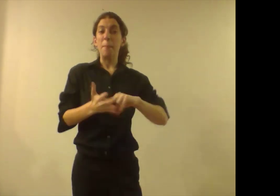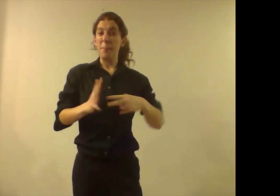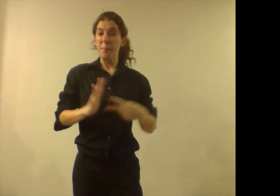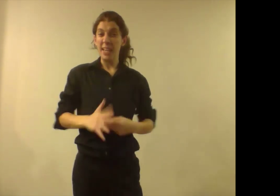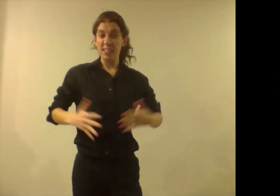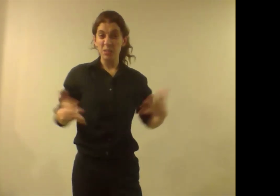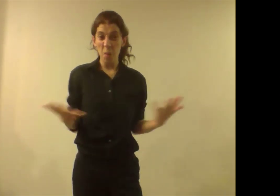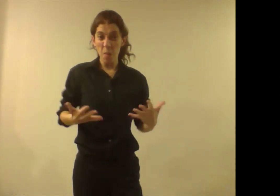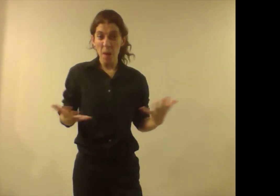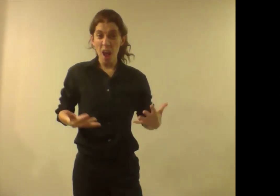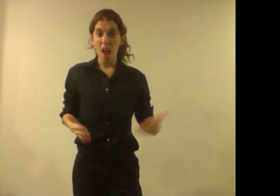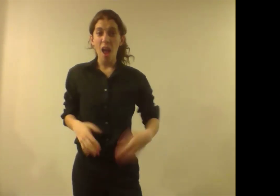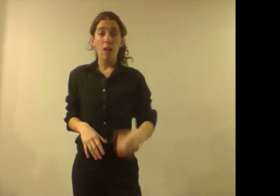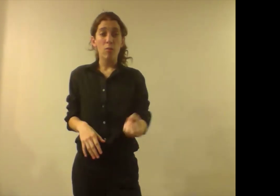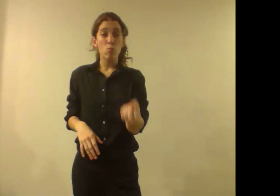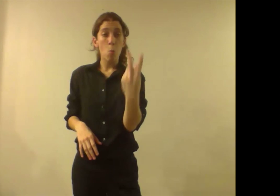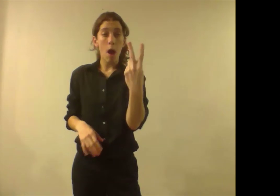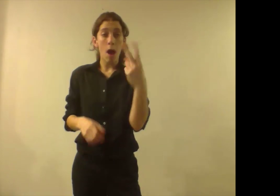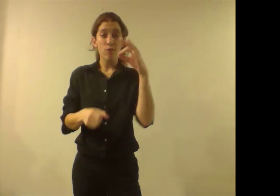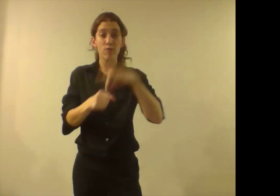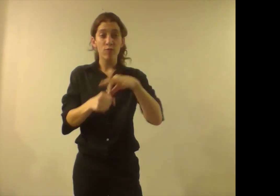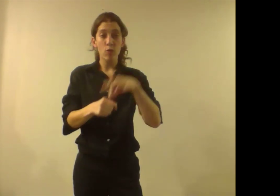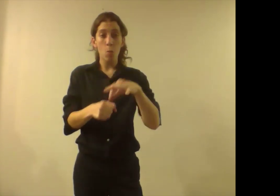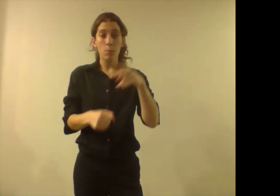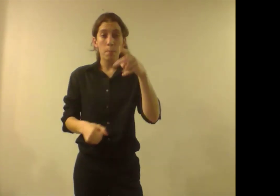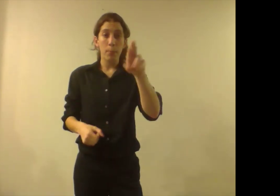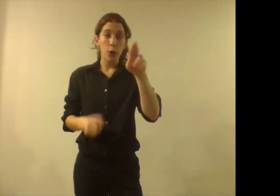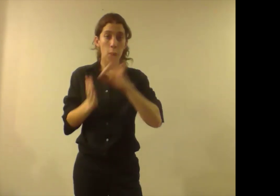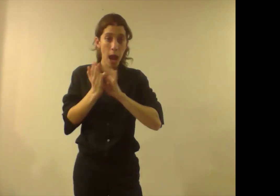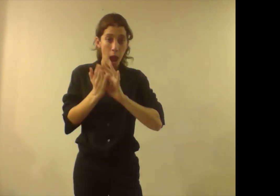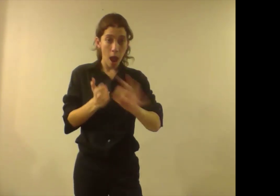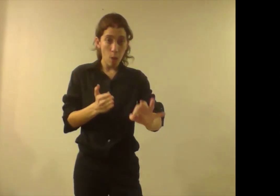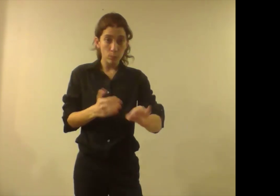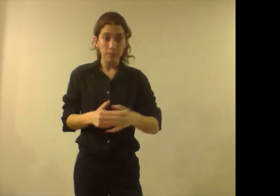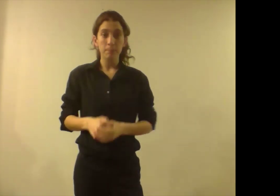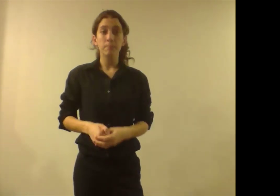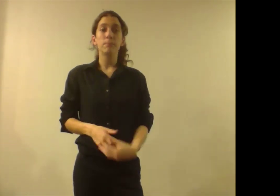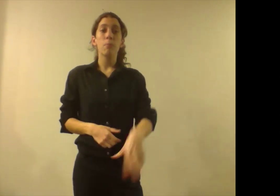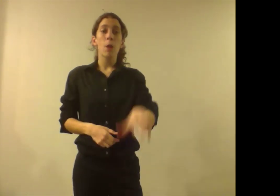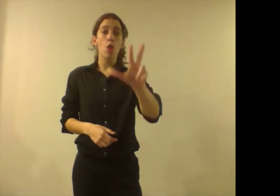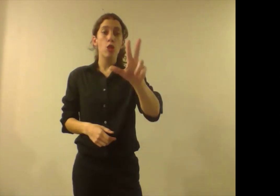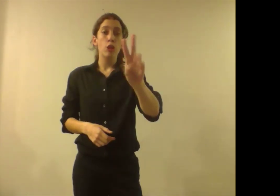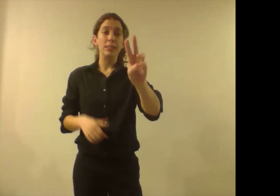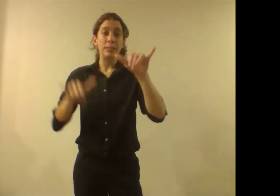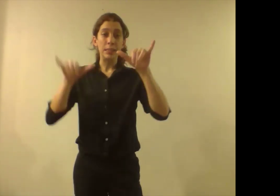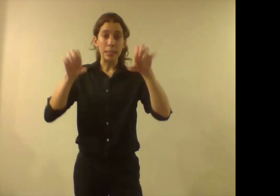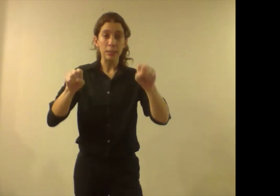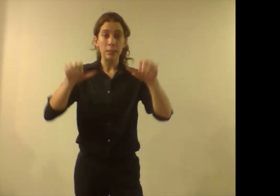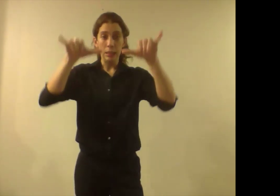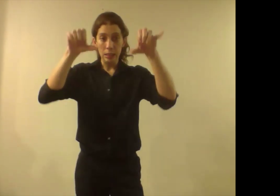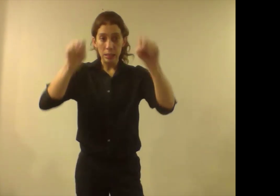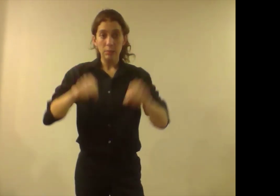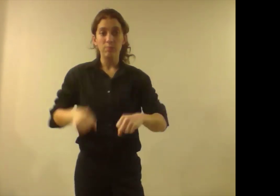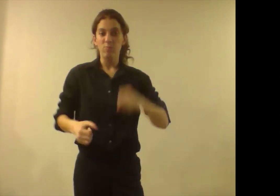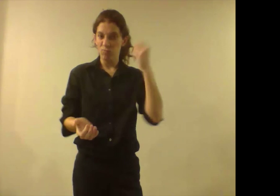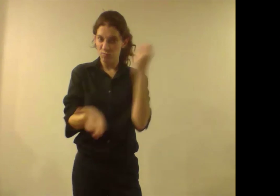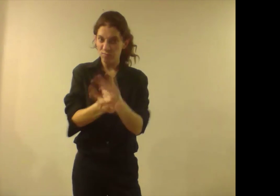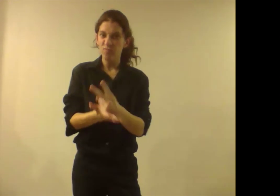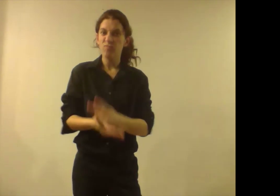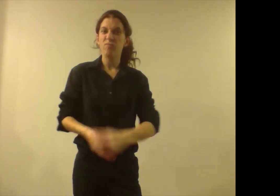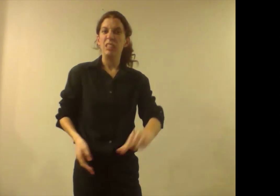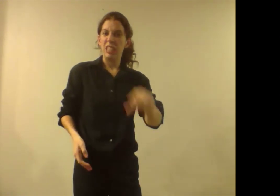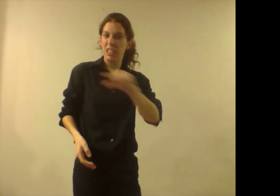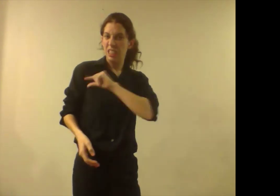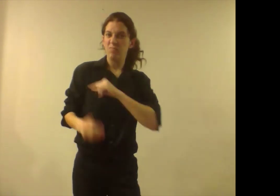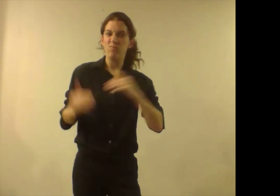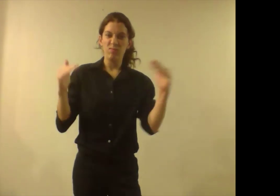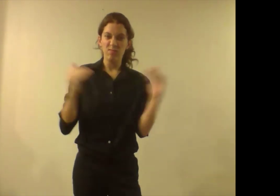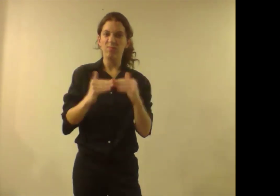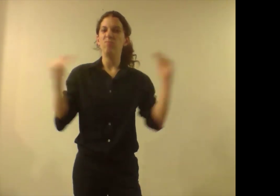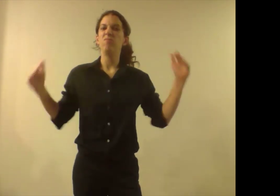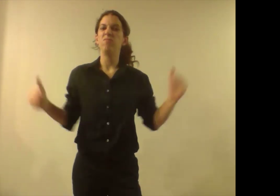that's twelve votes per count, thirty six yeses confirming guilt,